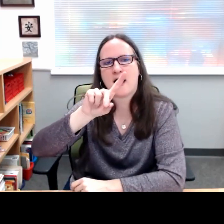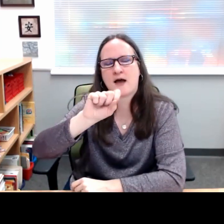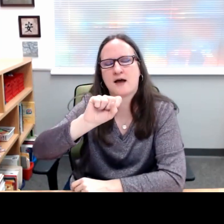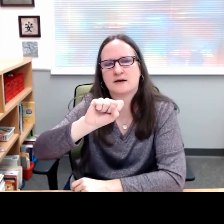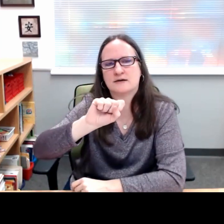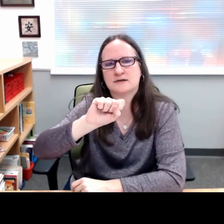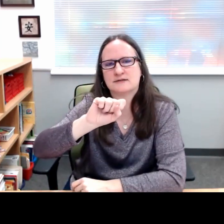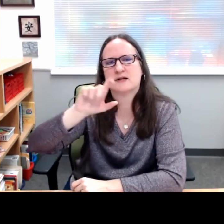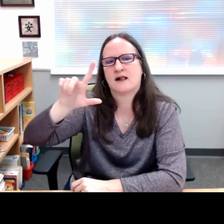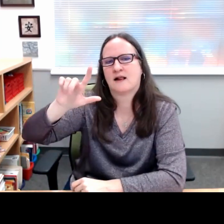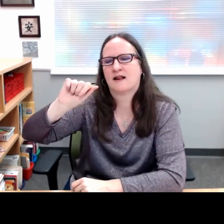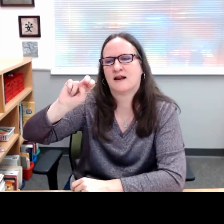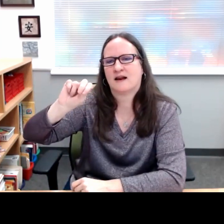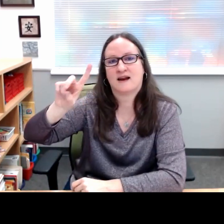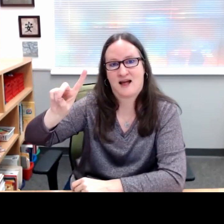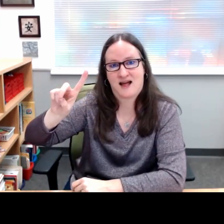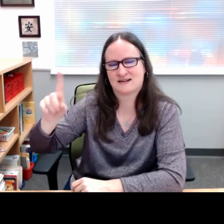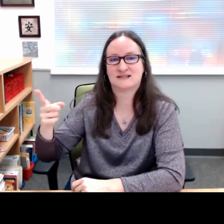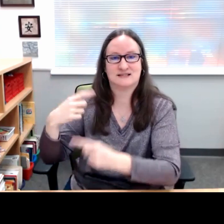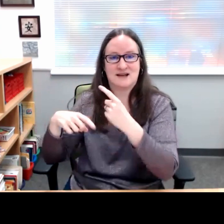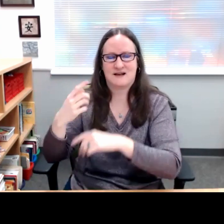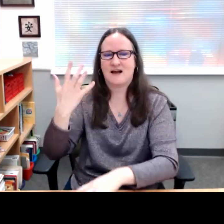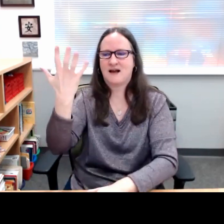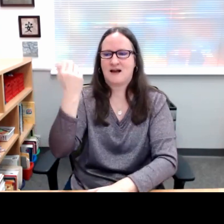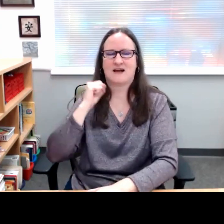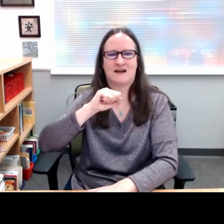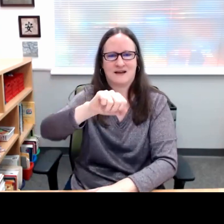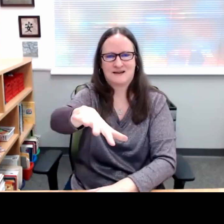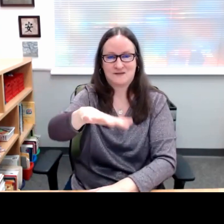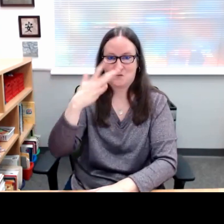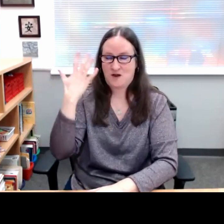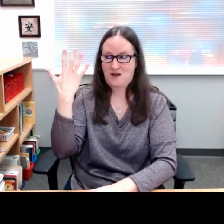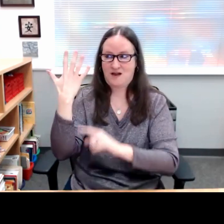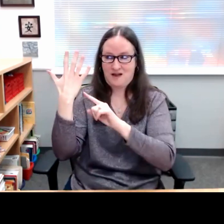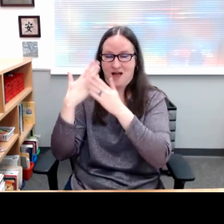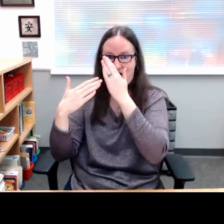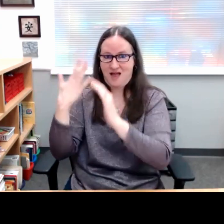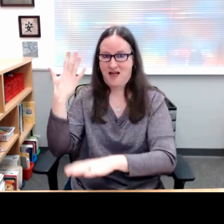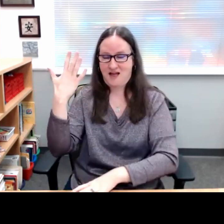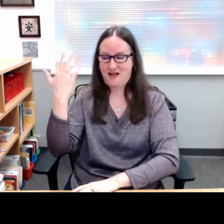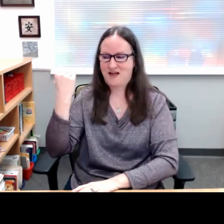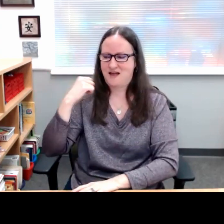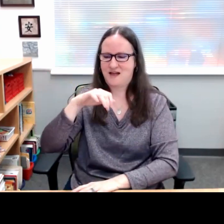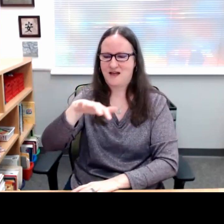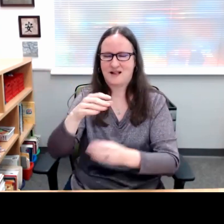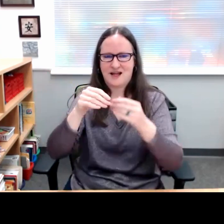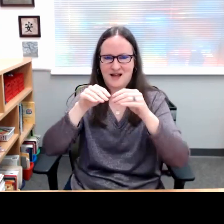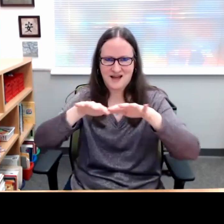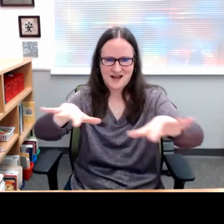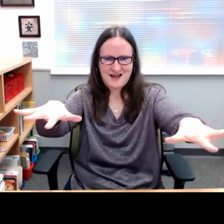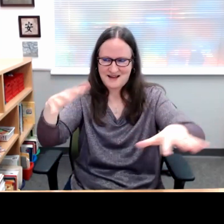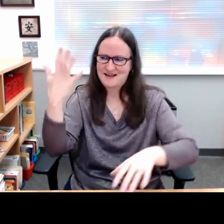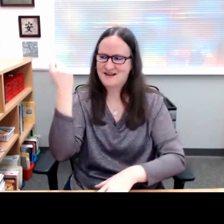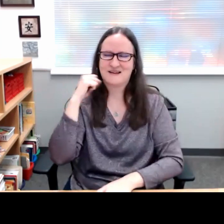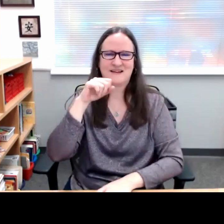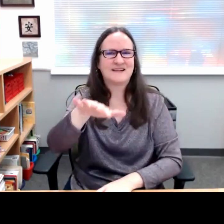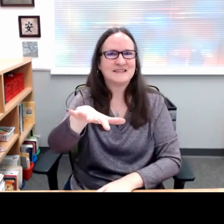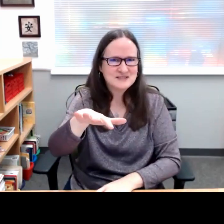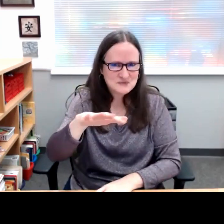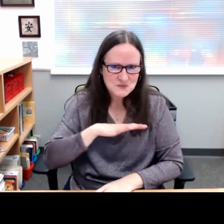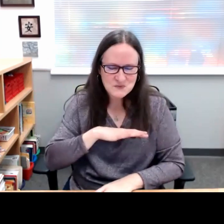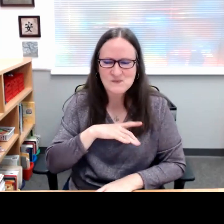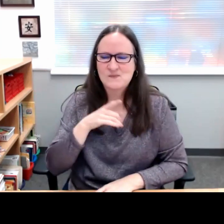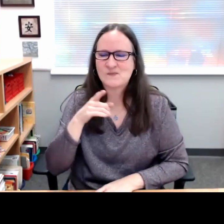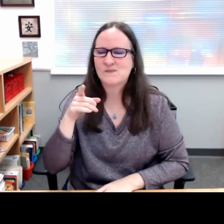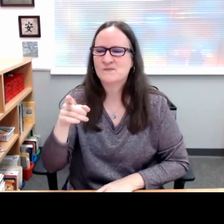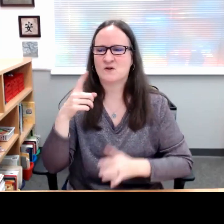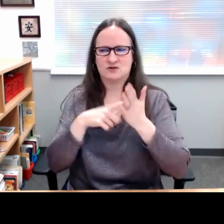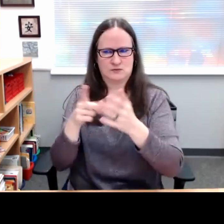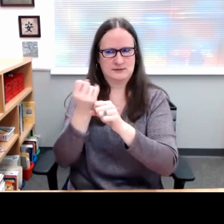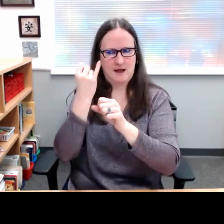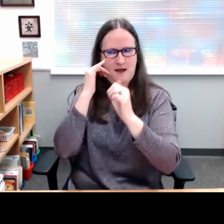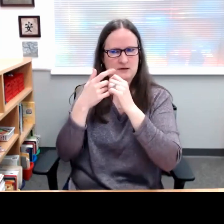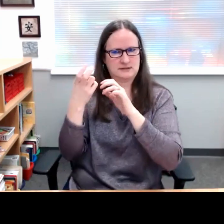They're called Hands Land. Itʻs sign like this, Hands Land. Hands Land. Which is pretty cool sign